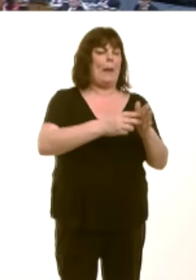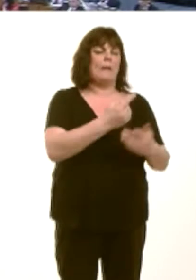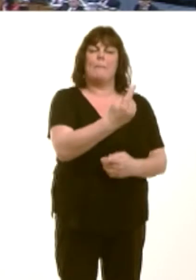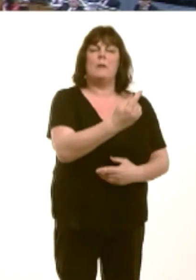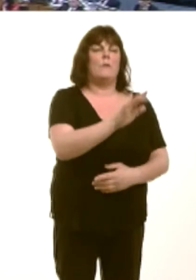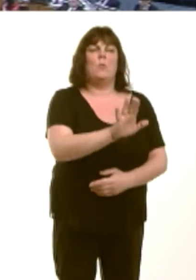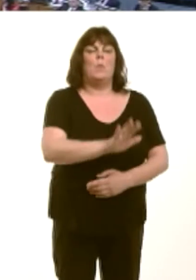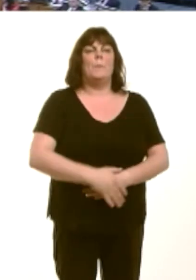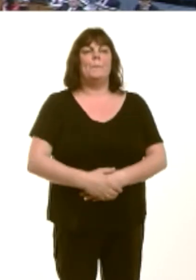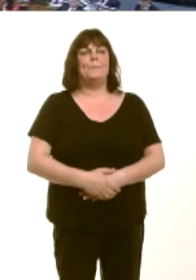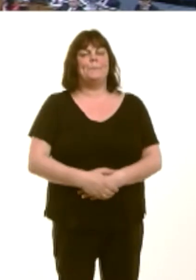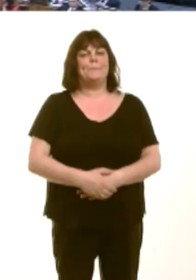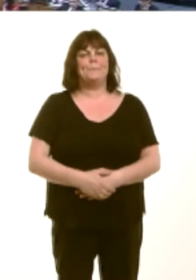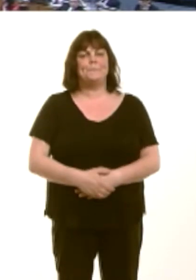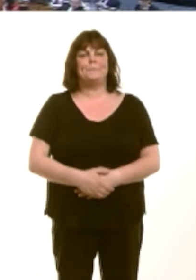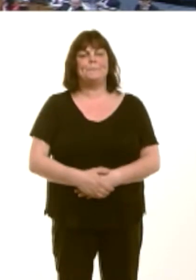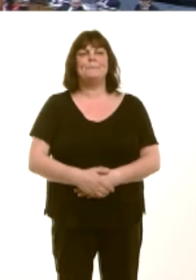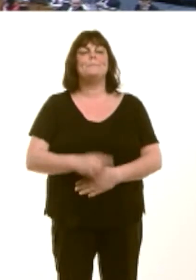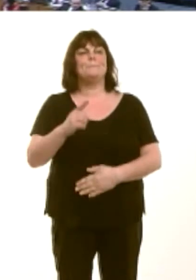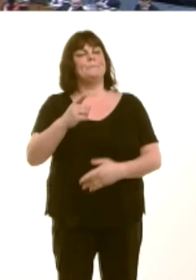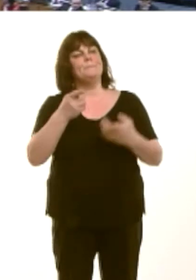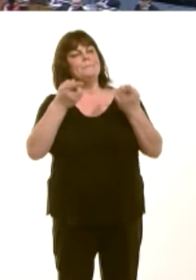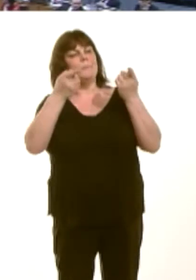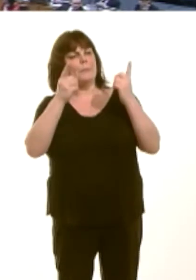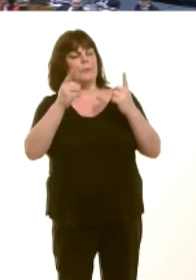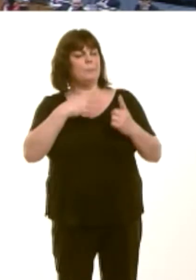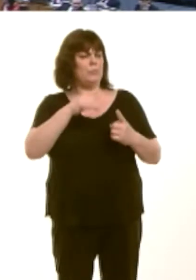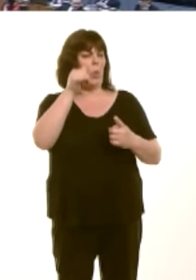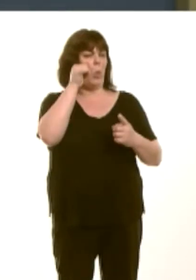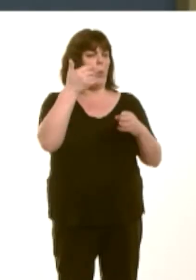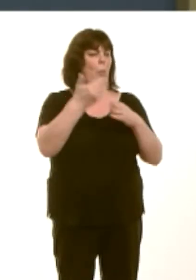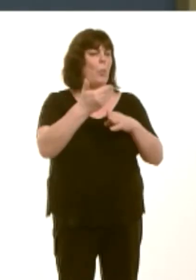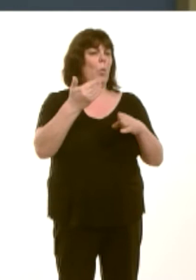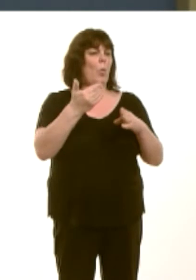Antoinette Sandbach: First Minister, Iím sure youíll be aware of the works in Llanrwst,